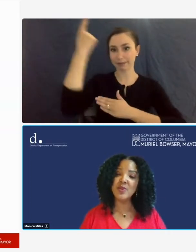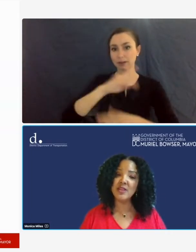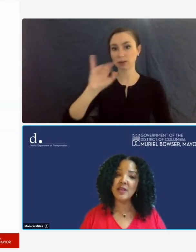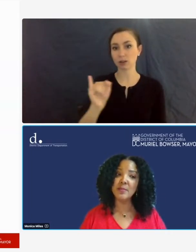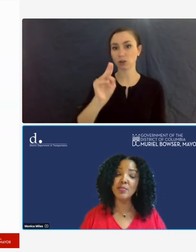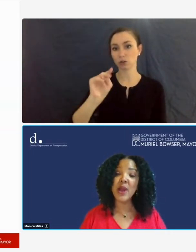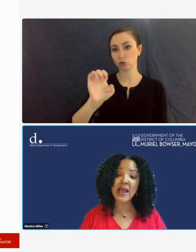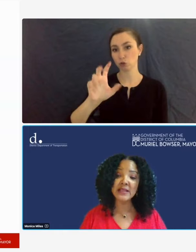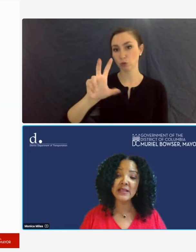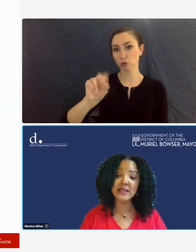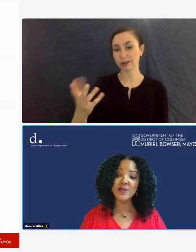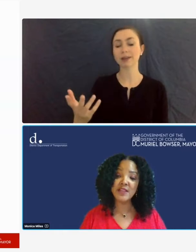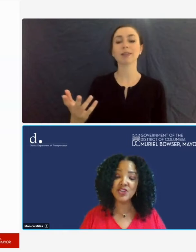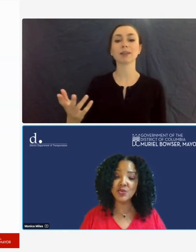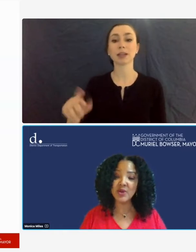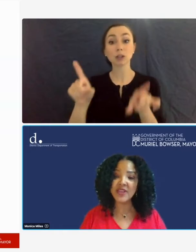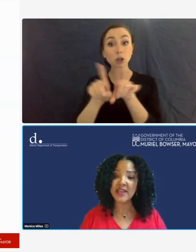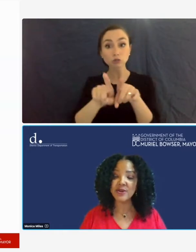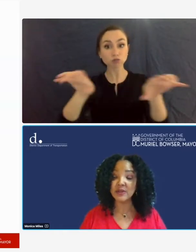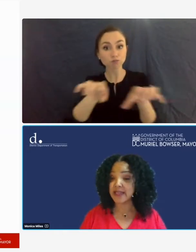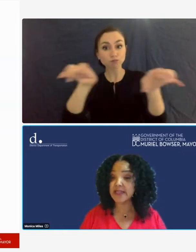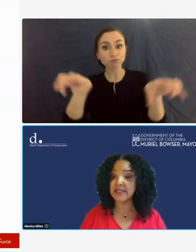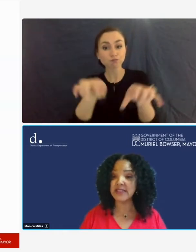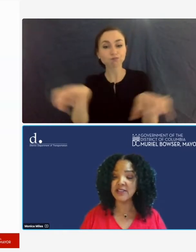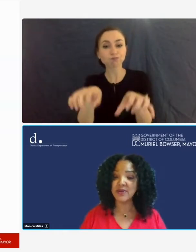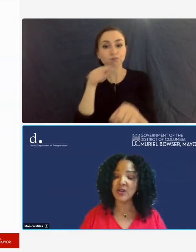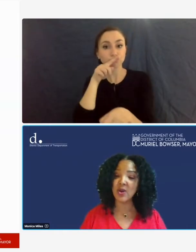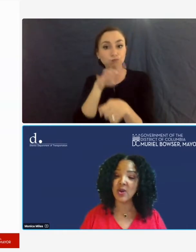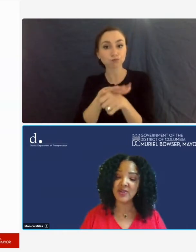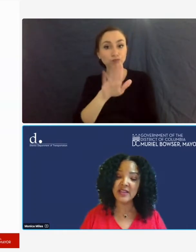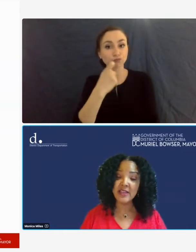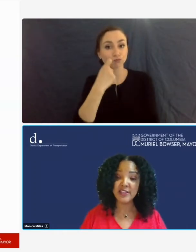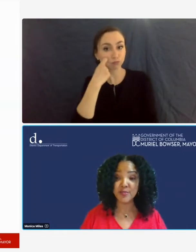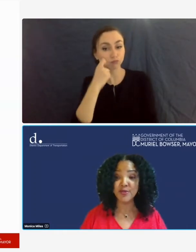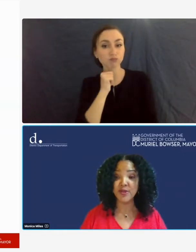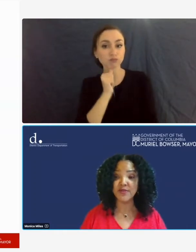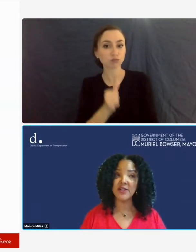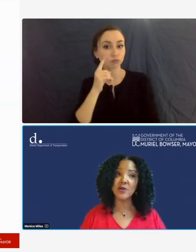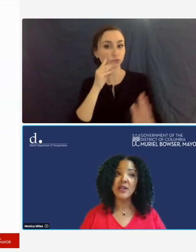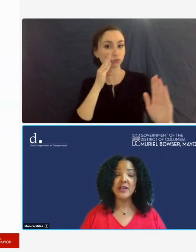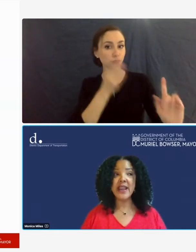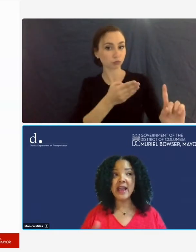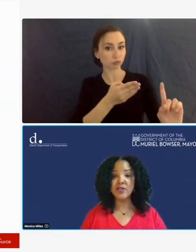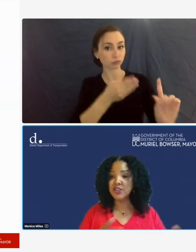um proactive and making sure that your latest indirect cost rate is approved so now this june